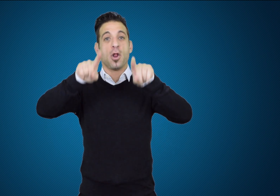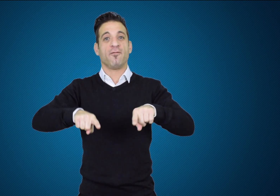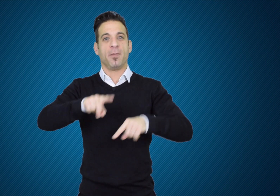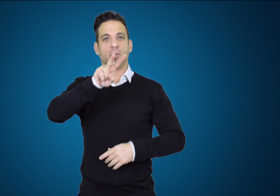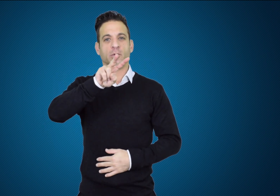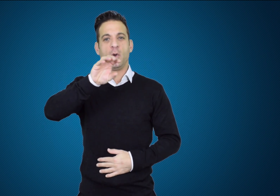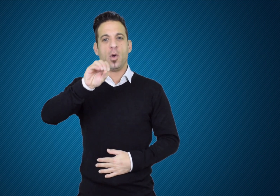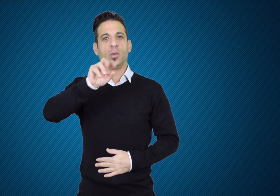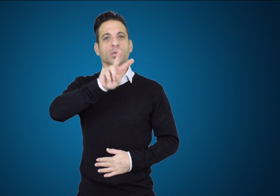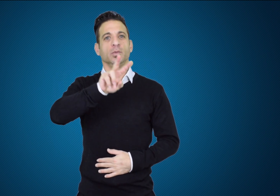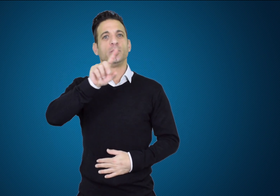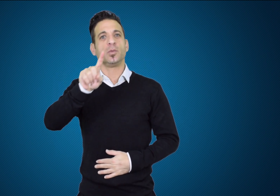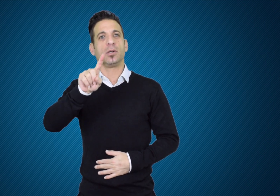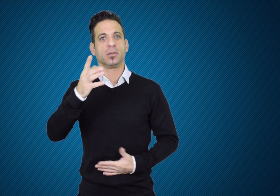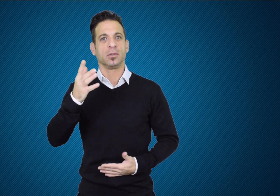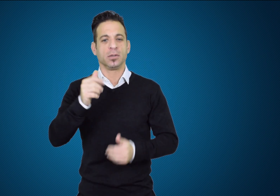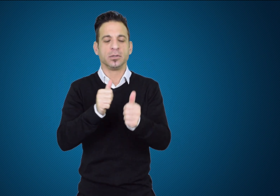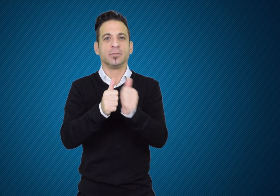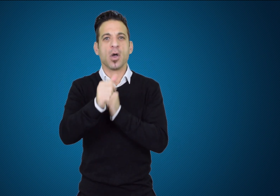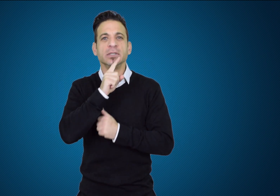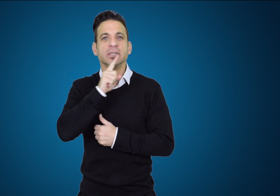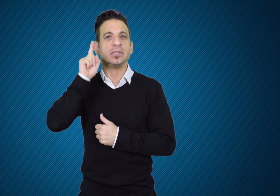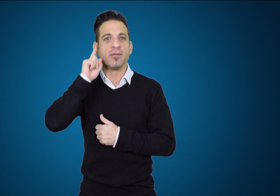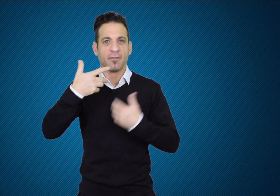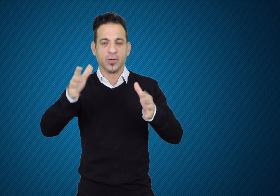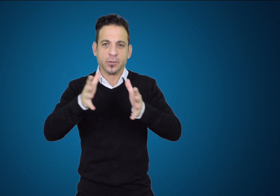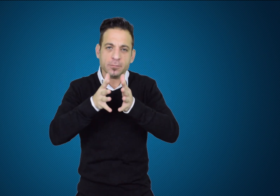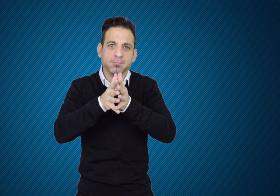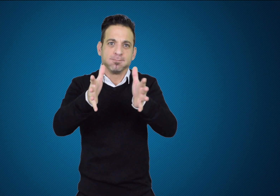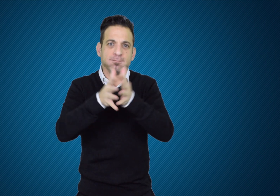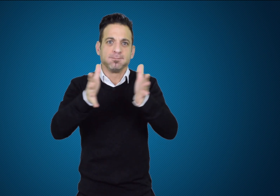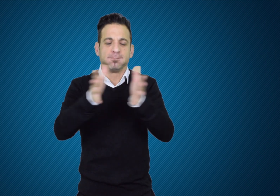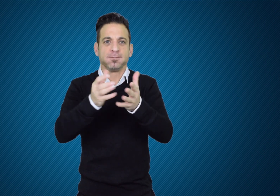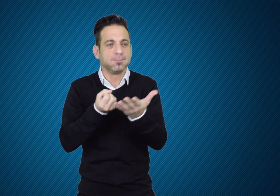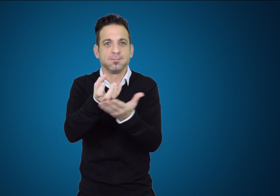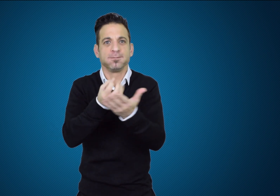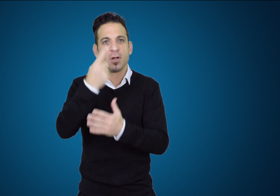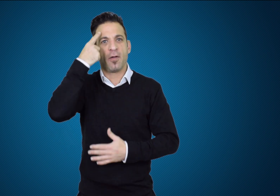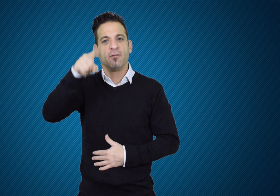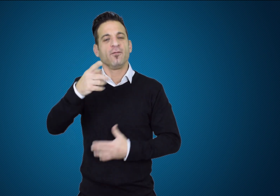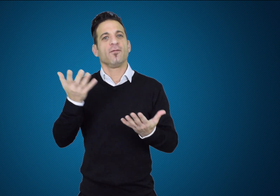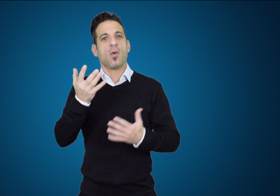Last November 2021, SportsDeaf did the first special report,